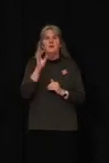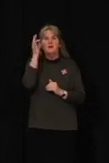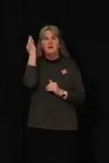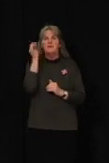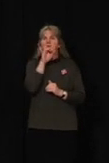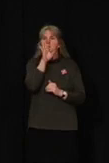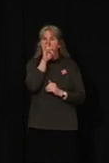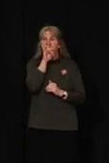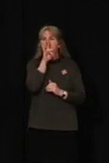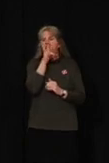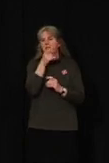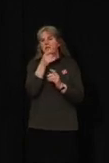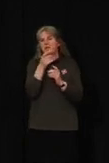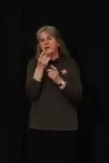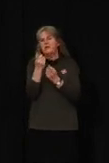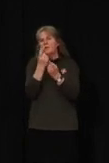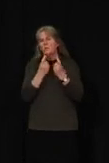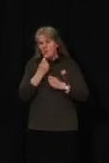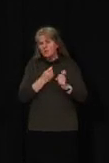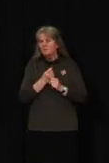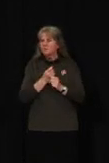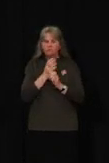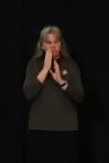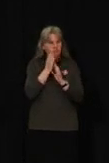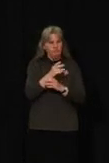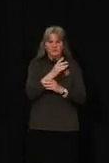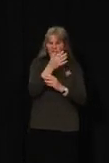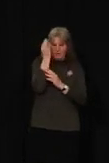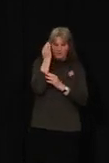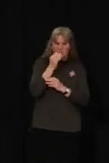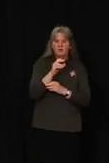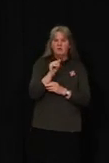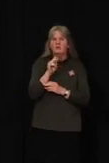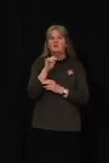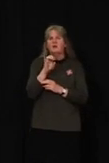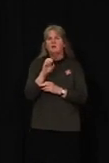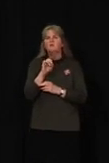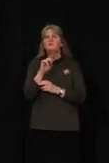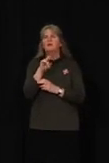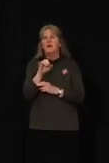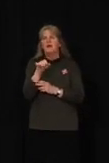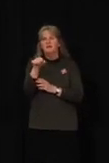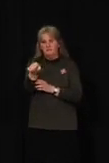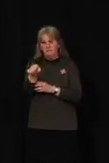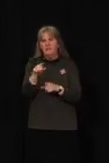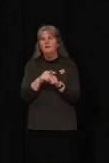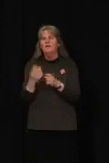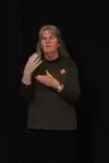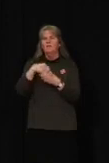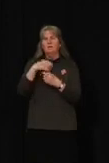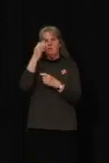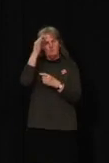one follow-up. French-speaking journalists are encouraged to -- ask the questions in French. We have laundry from the French